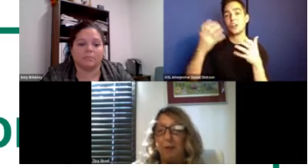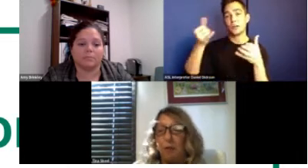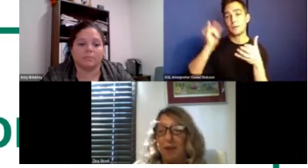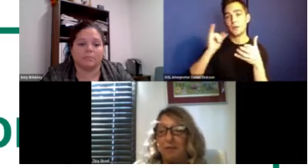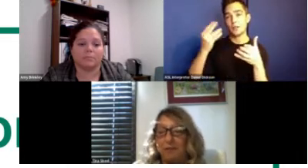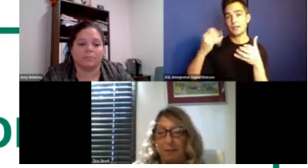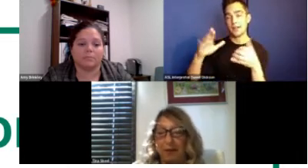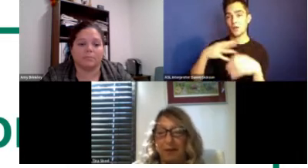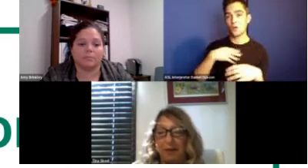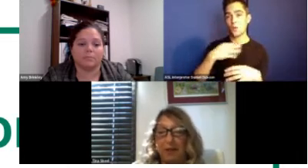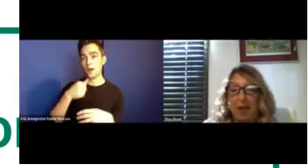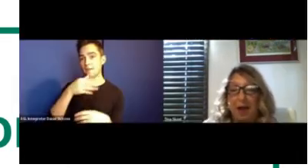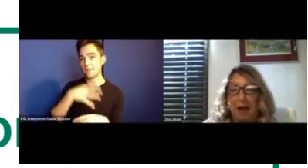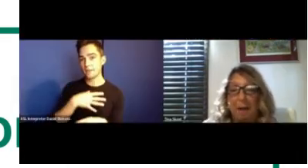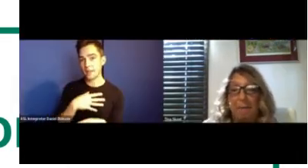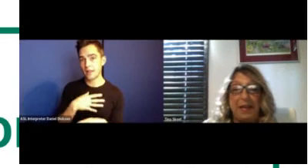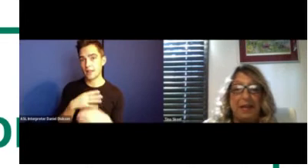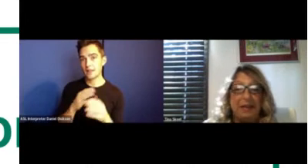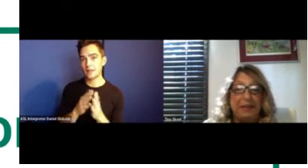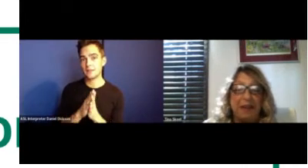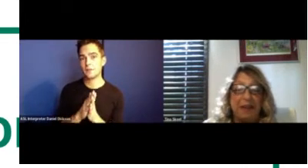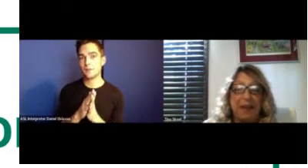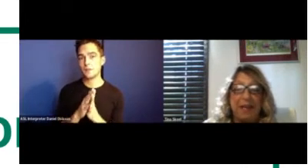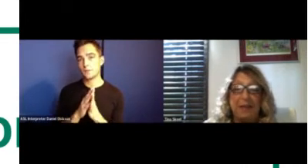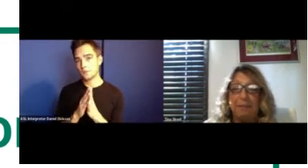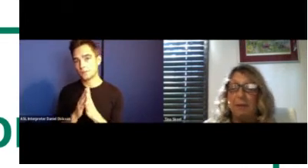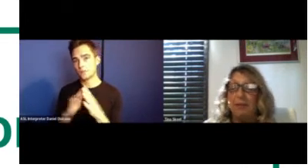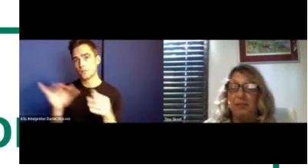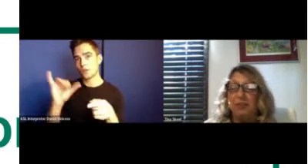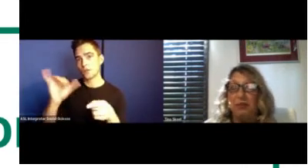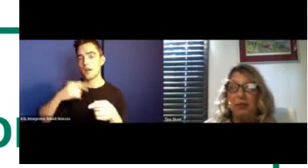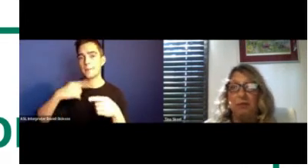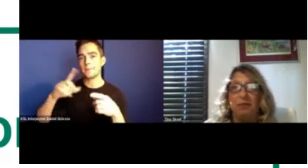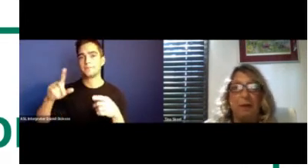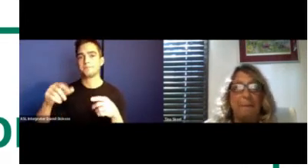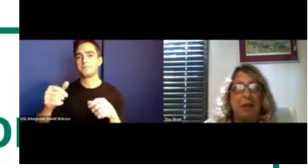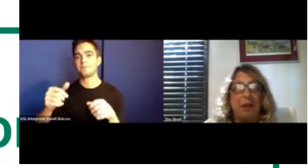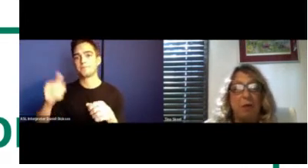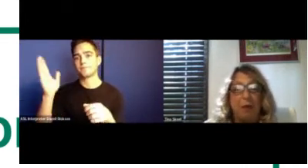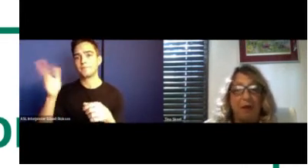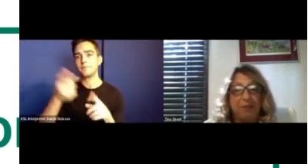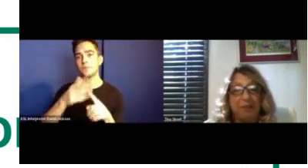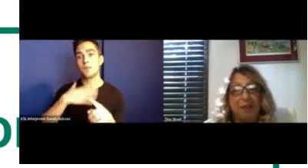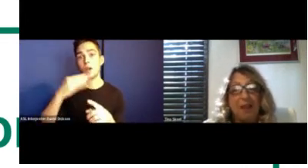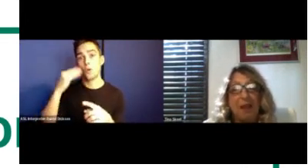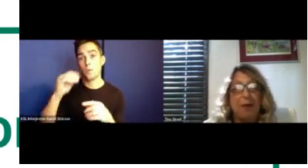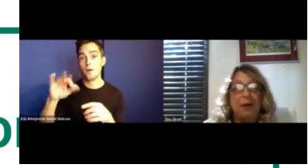white female, and I am coming to you from my home office wearing